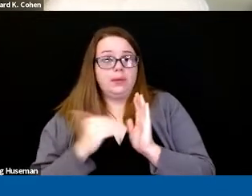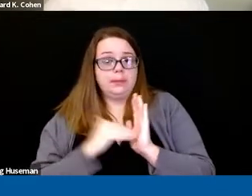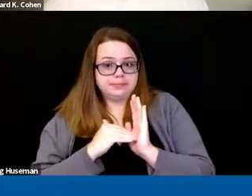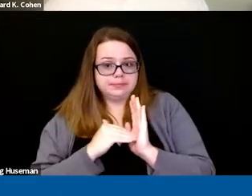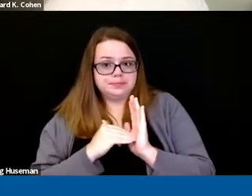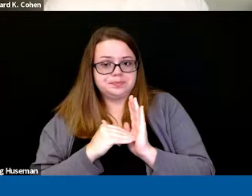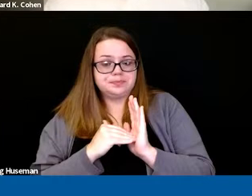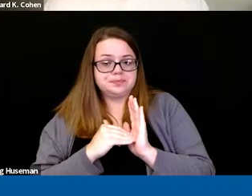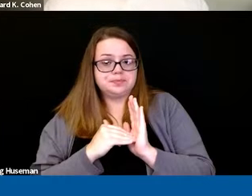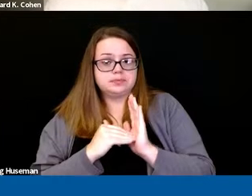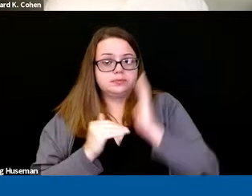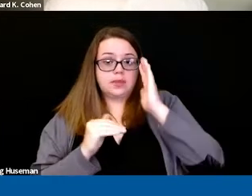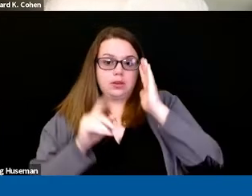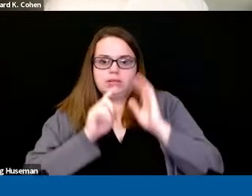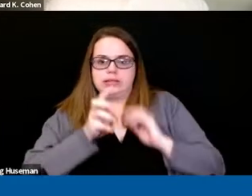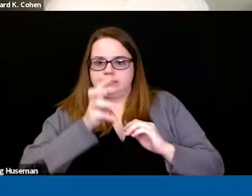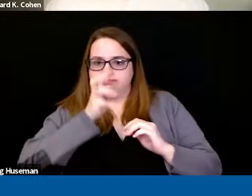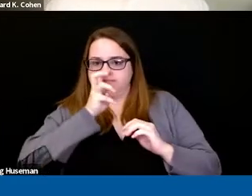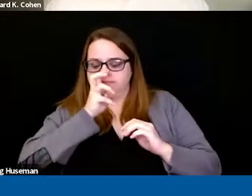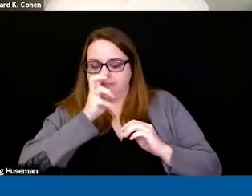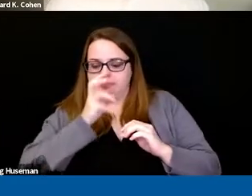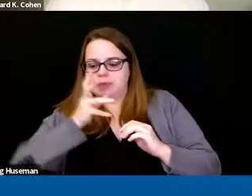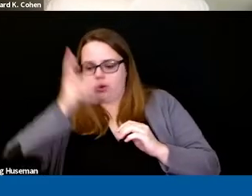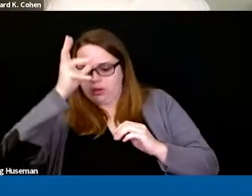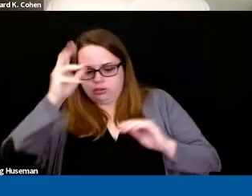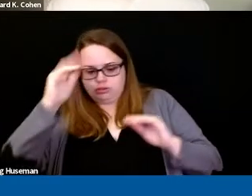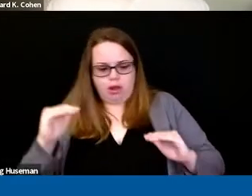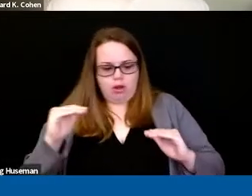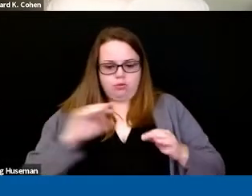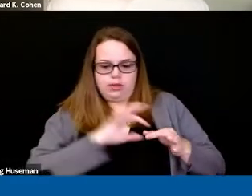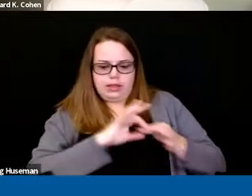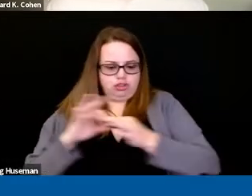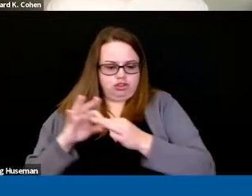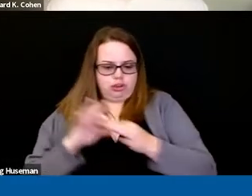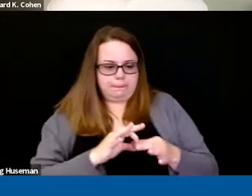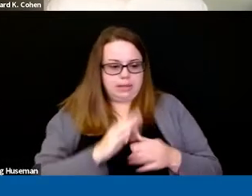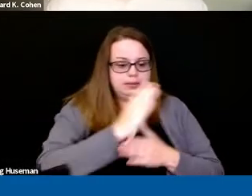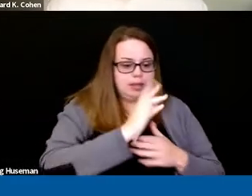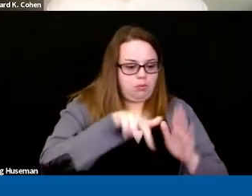There is a very strict parent-child relationship between certain roles. So some roles can only be used as a child